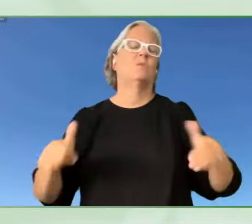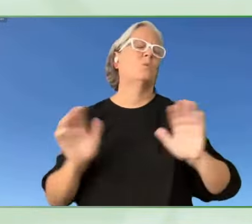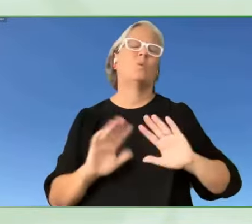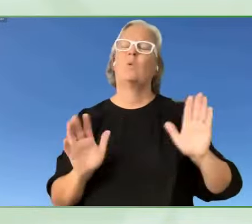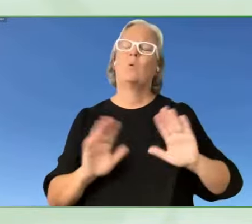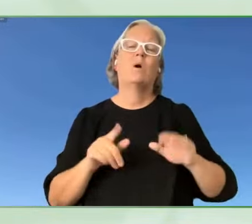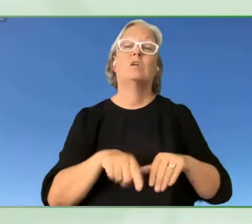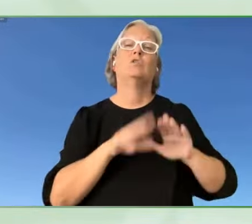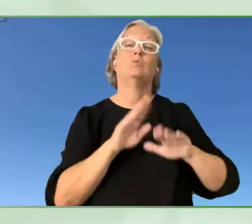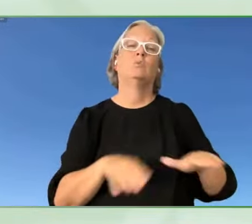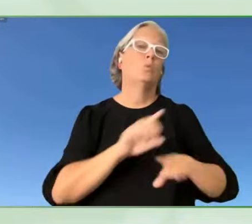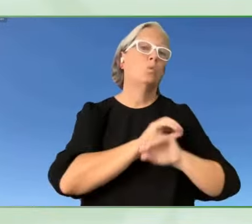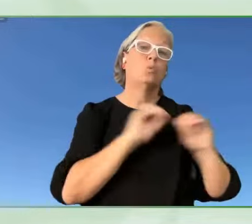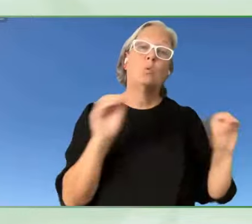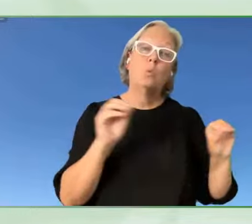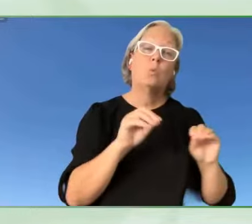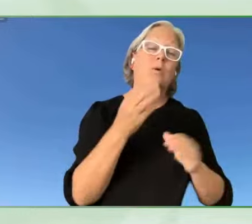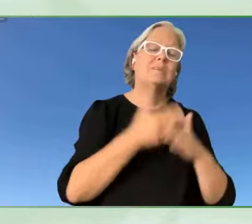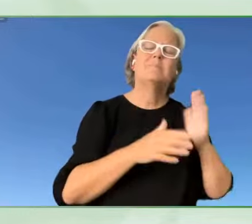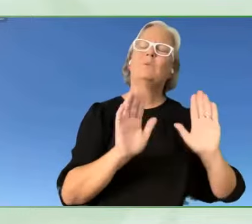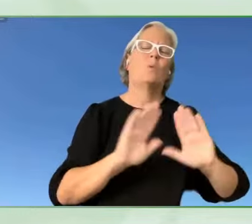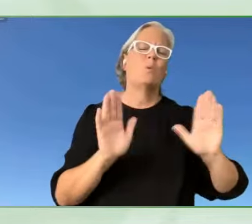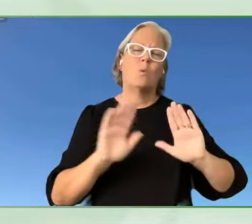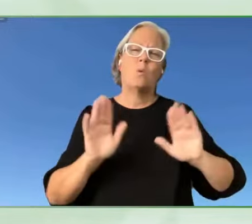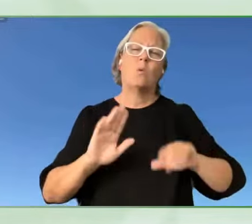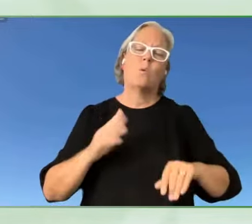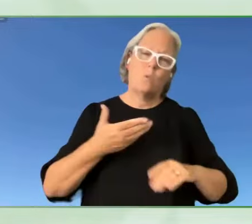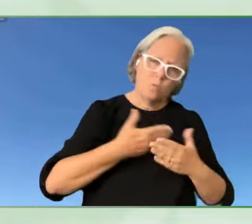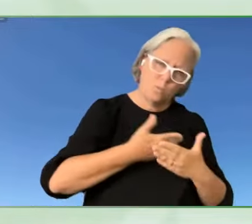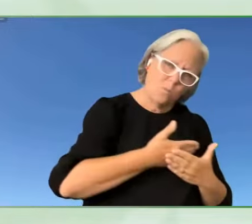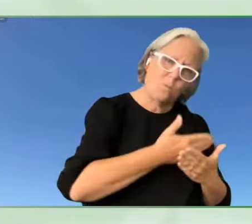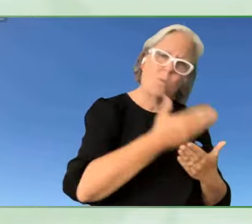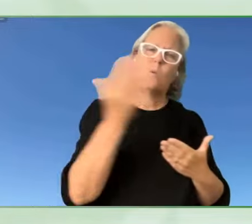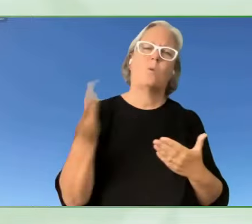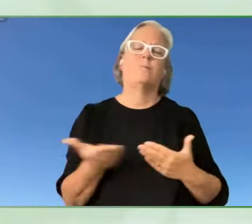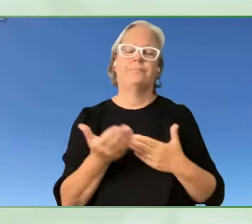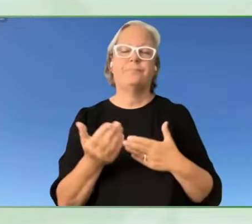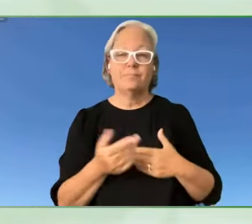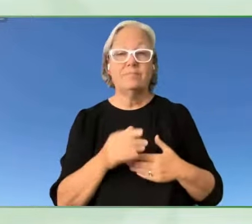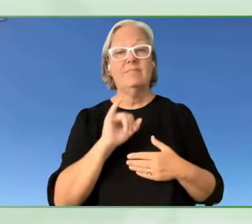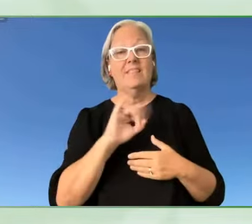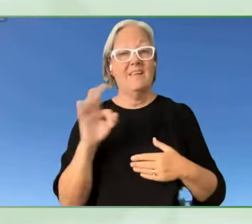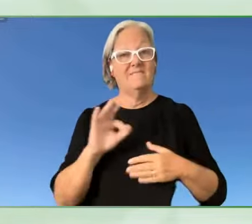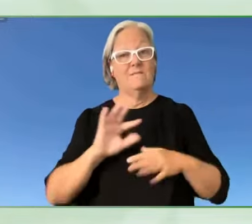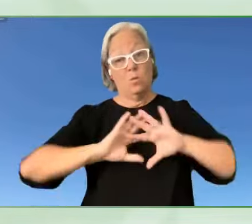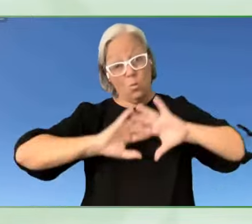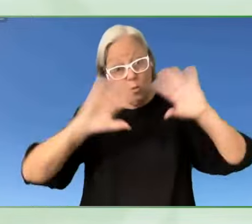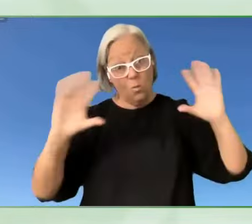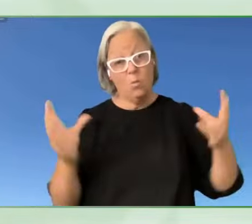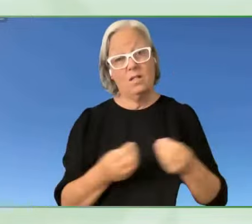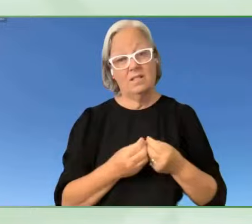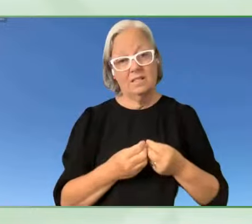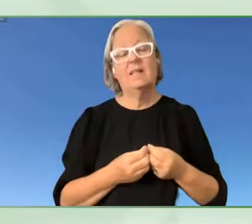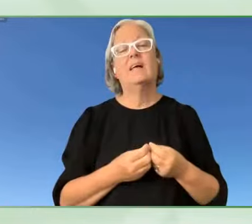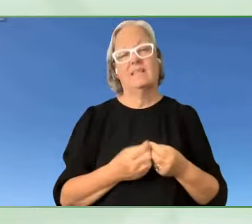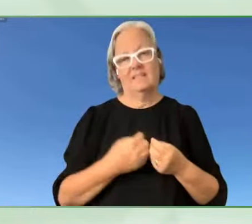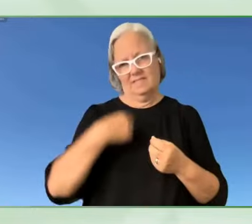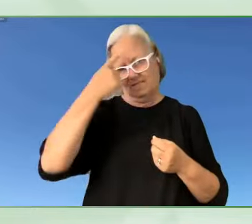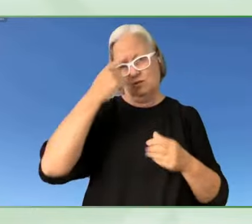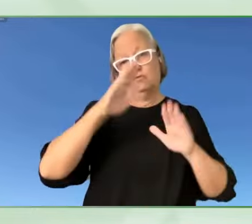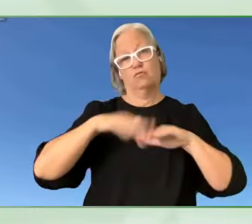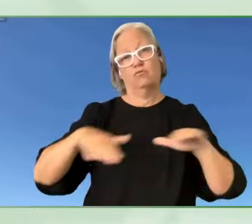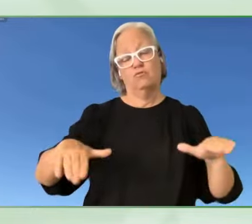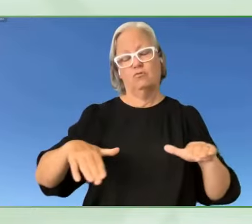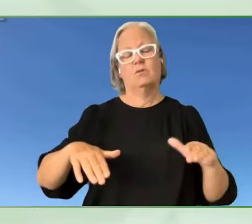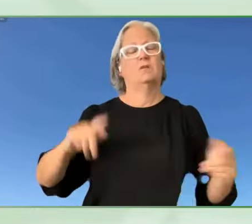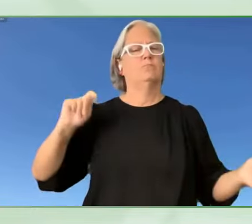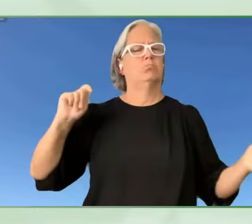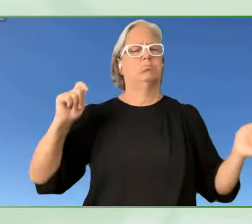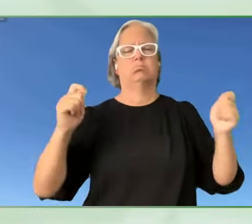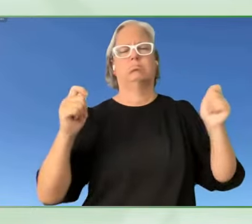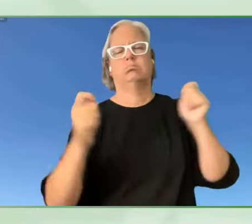And I am wearing red colour, it looks like red colour, glasses.